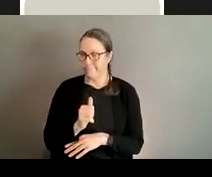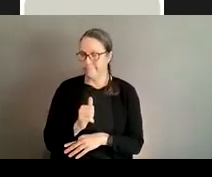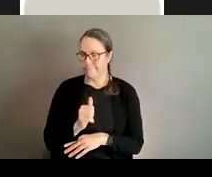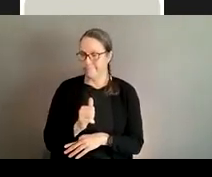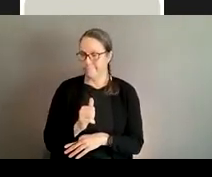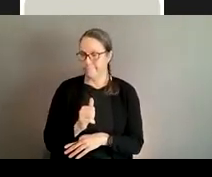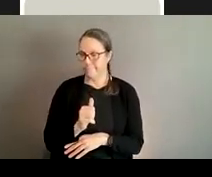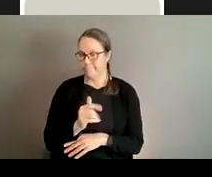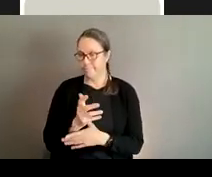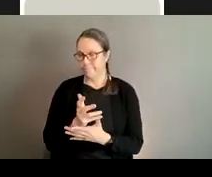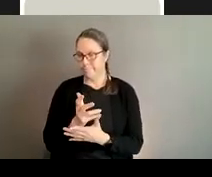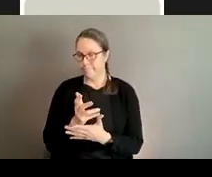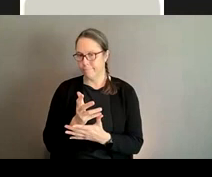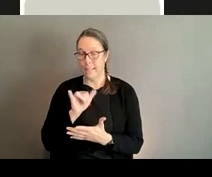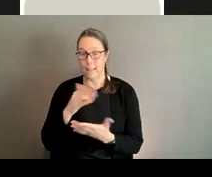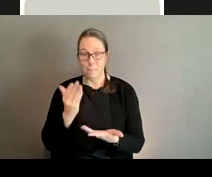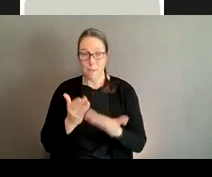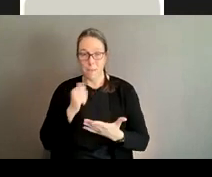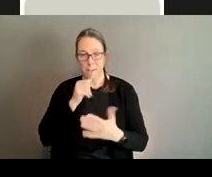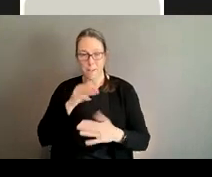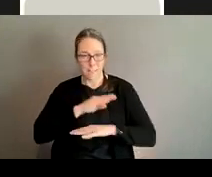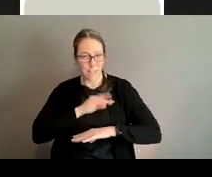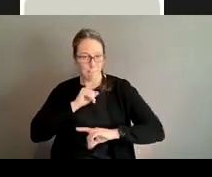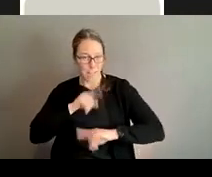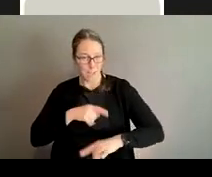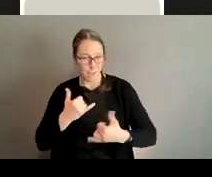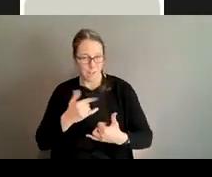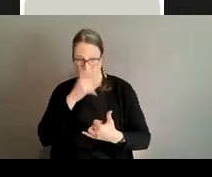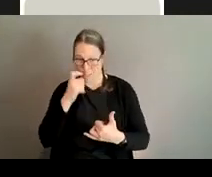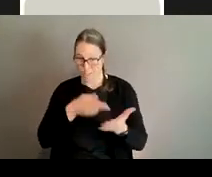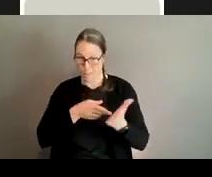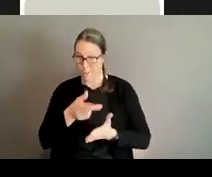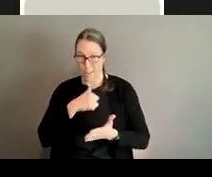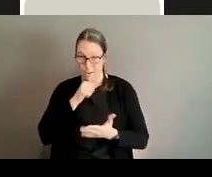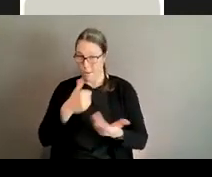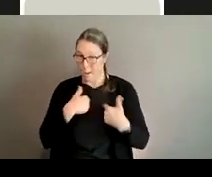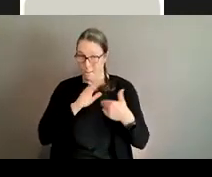that may not be a satisfying answer. Because I don't have all the answers. We don't have